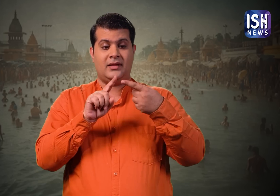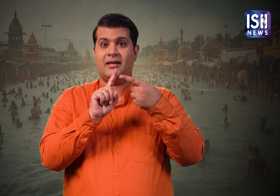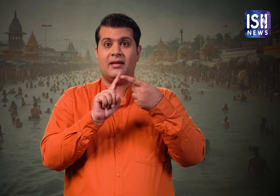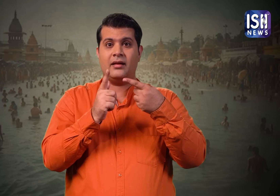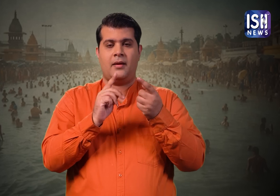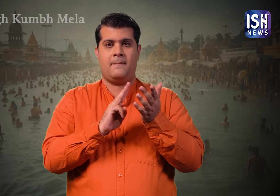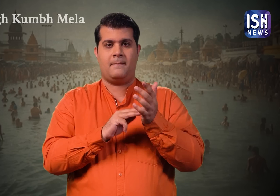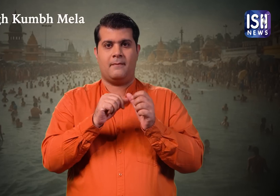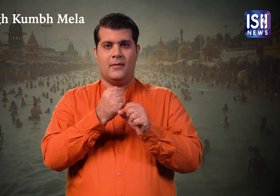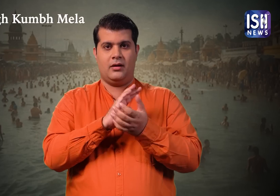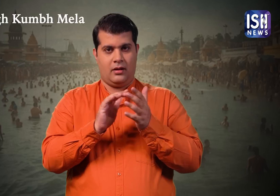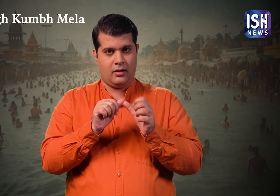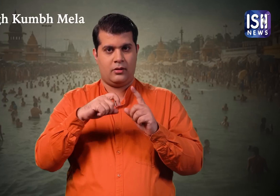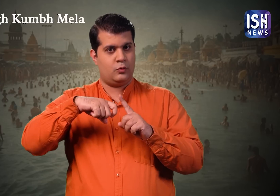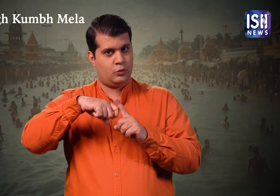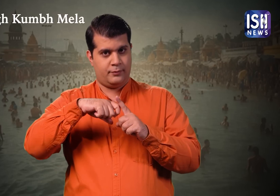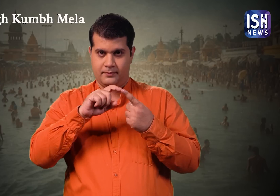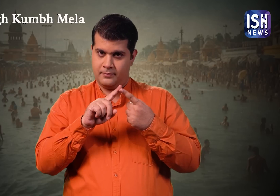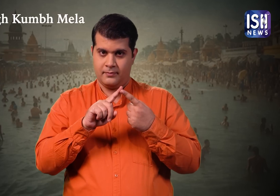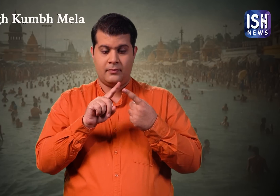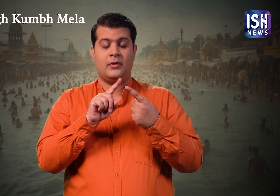1. Magh Kumbh Mela